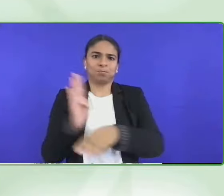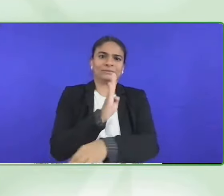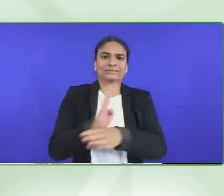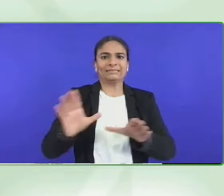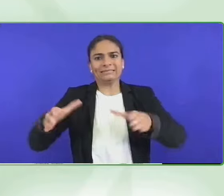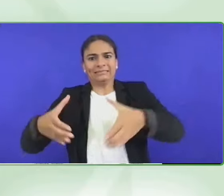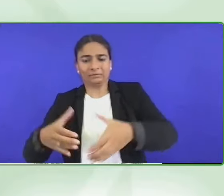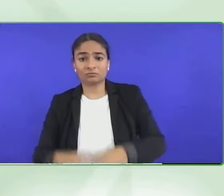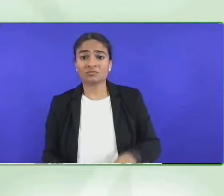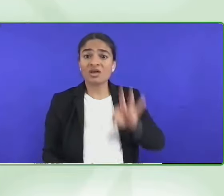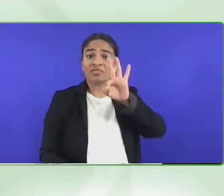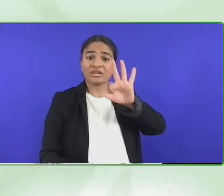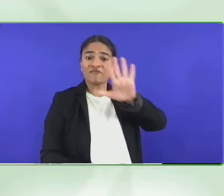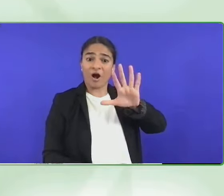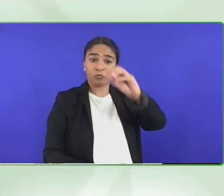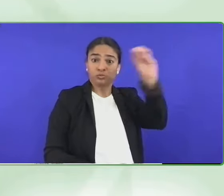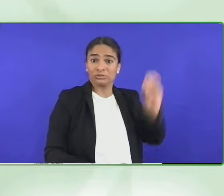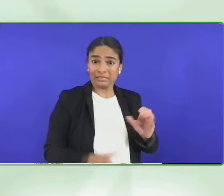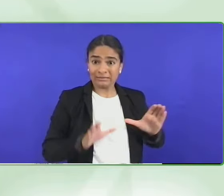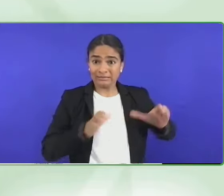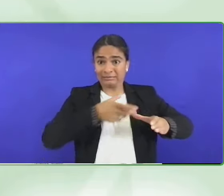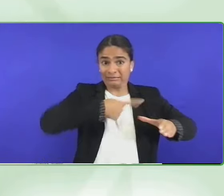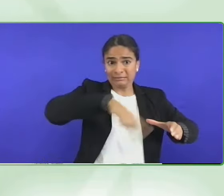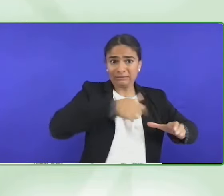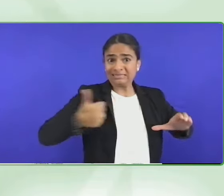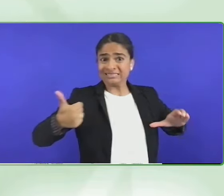entrepreneurship opportunities for those with disabilities and